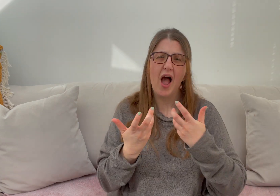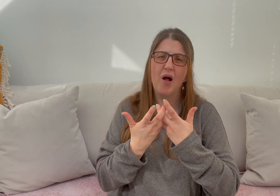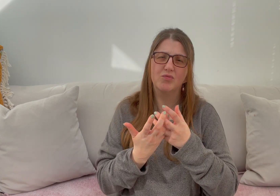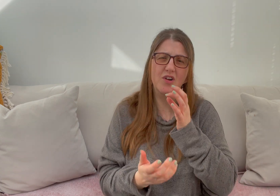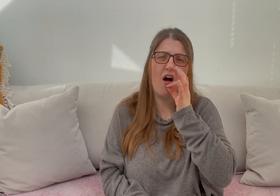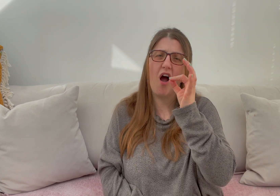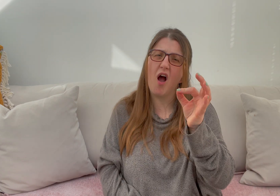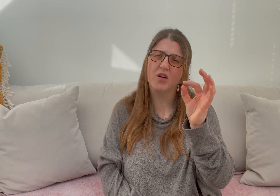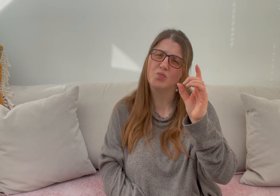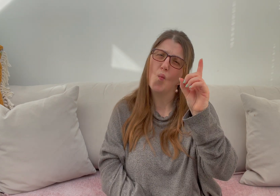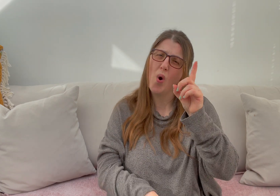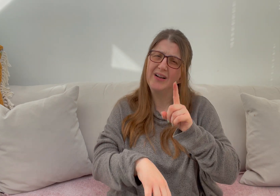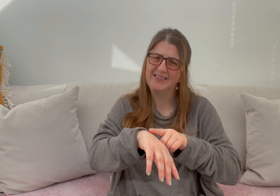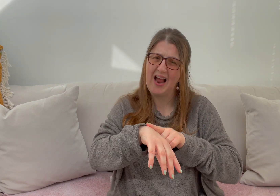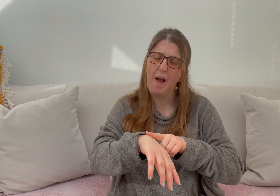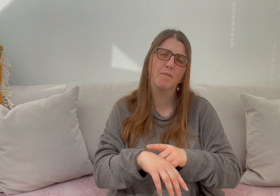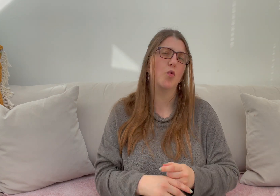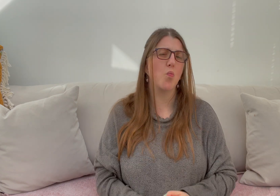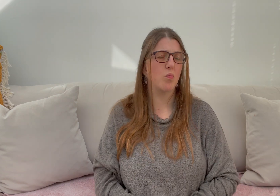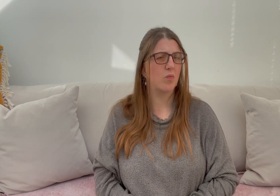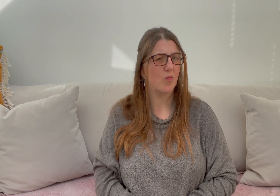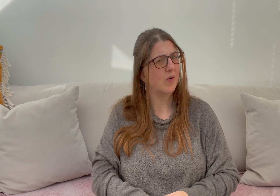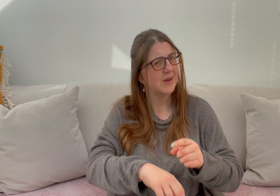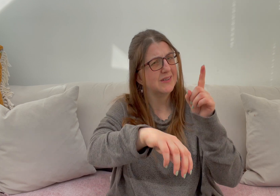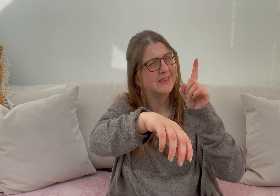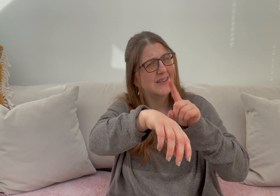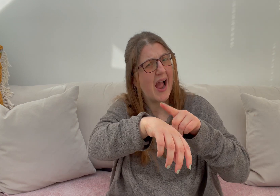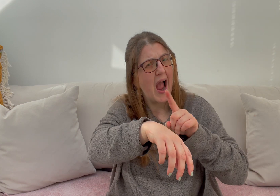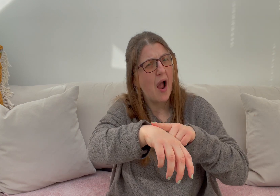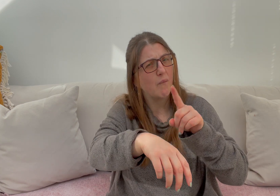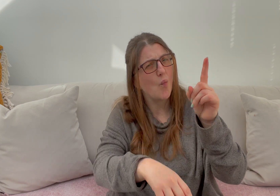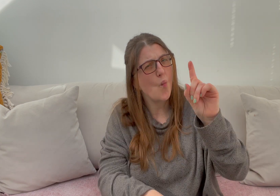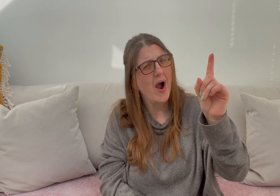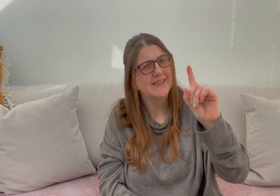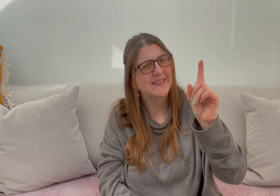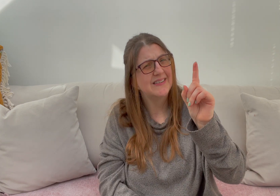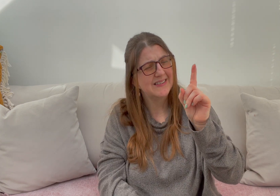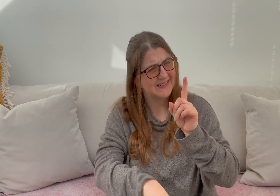How to ask what time? Time what?